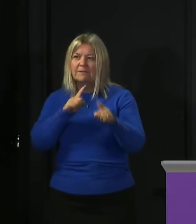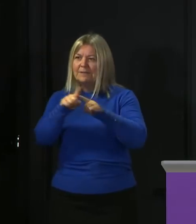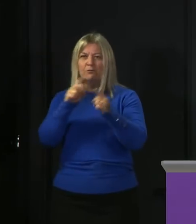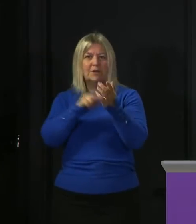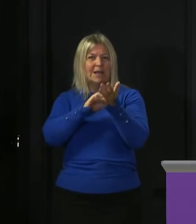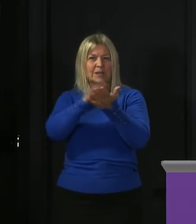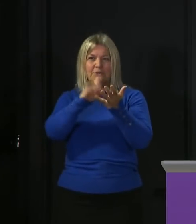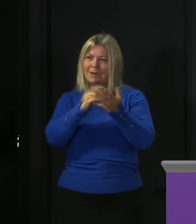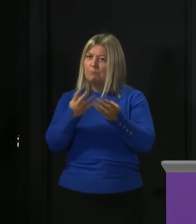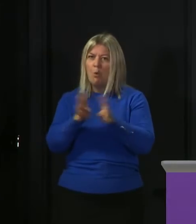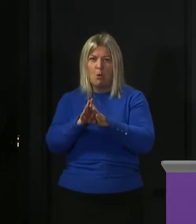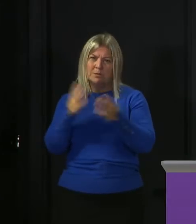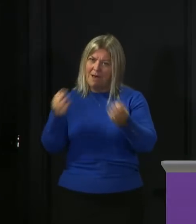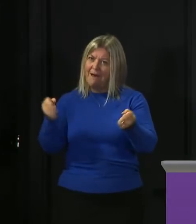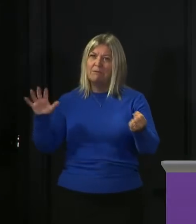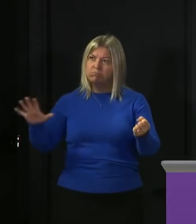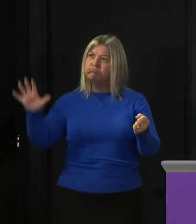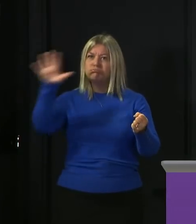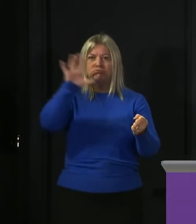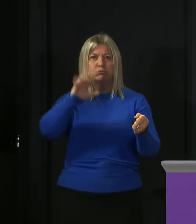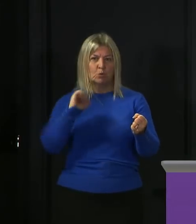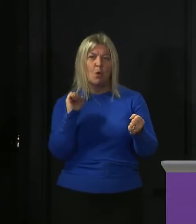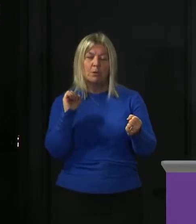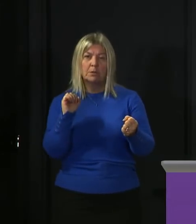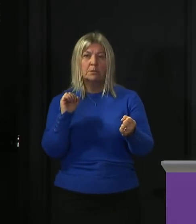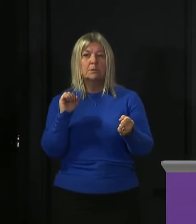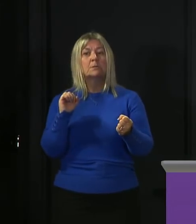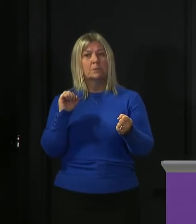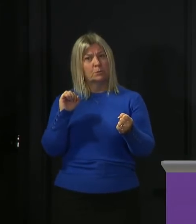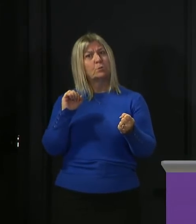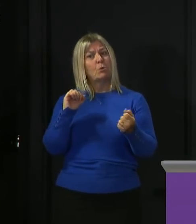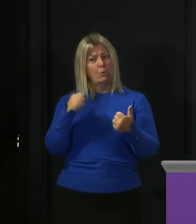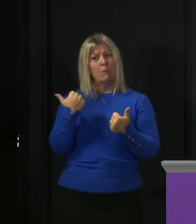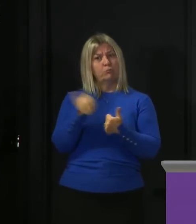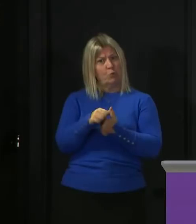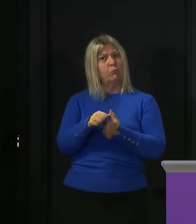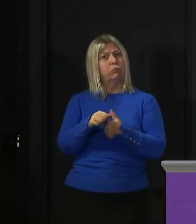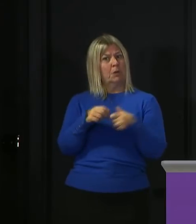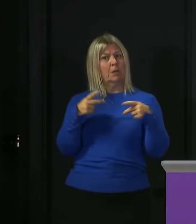is that the appropriate steps are being taken to reduce risks of transmission and